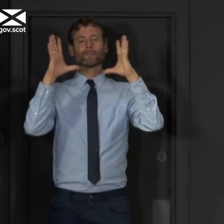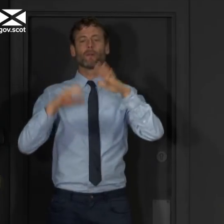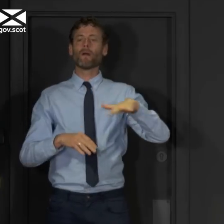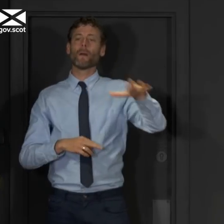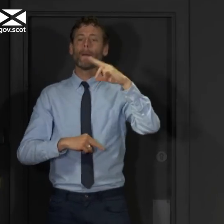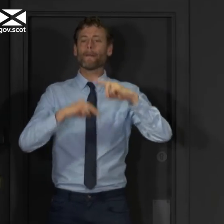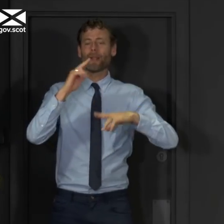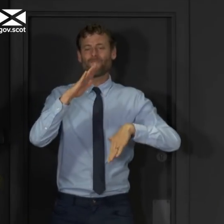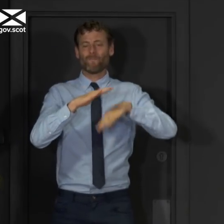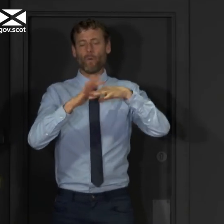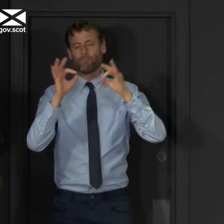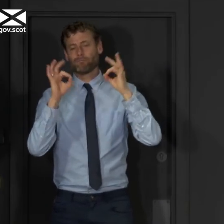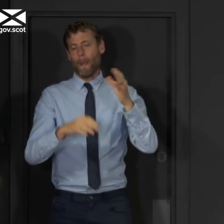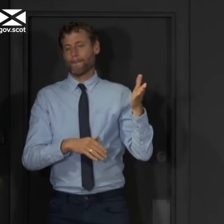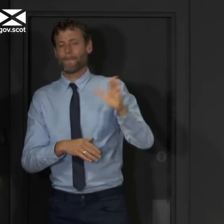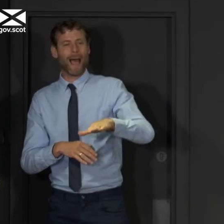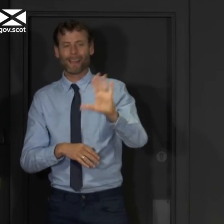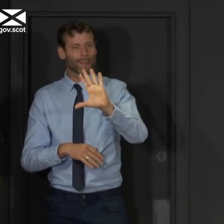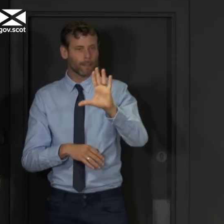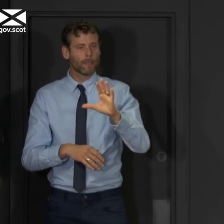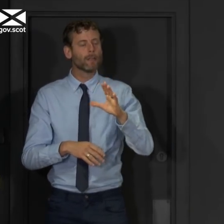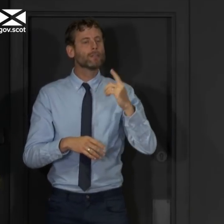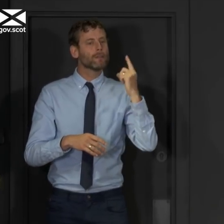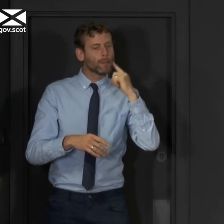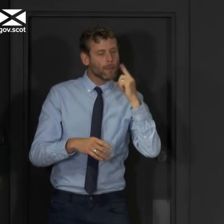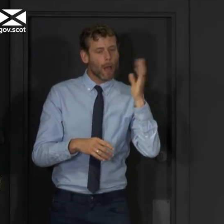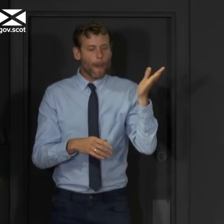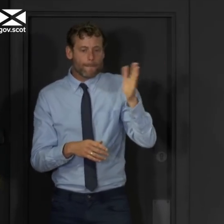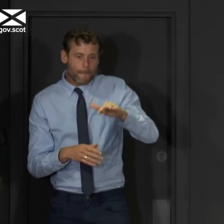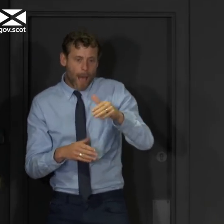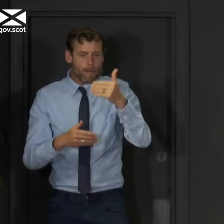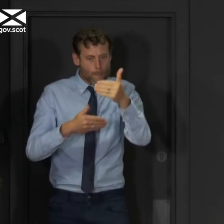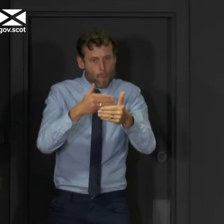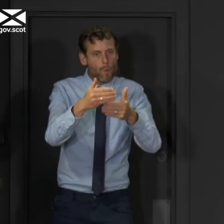is no doubt this is a significant step in allowing an important industry to return safely